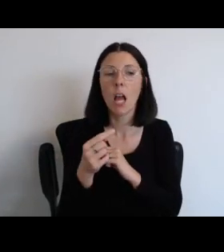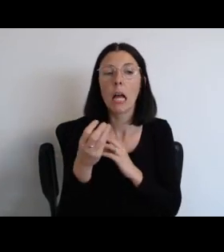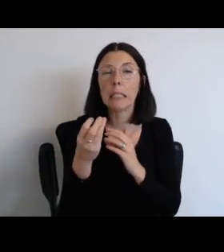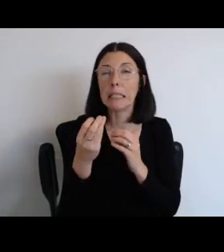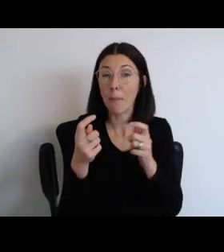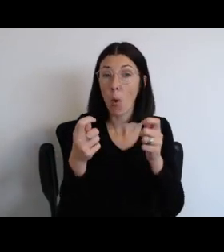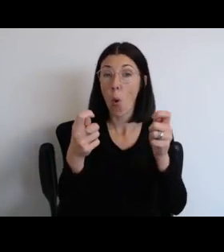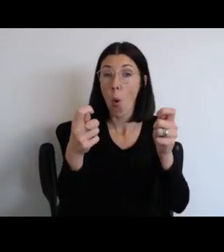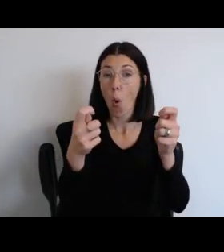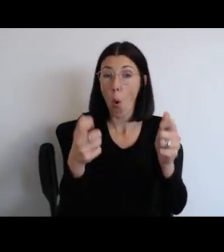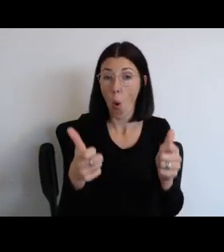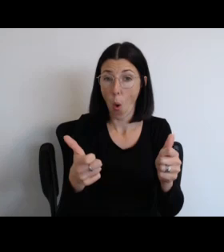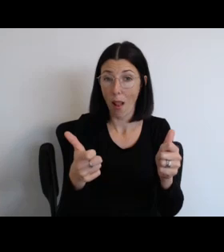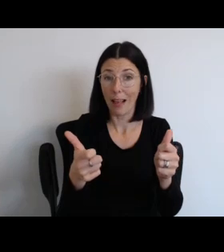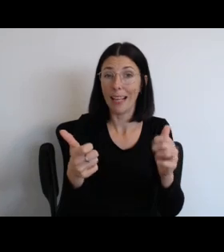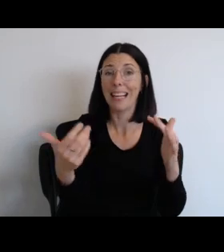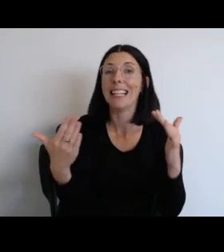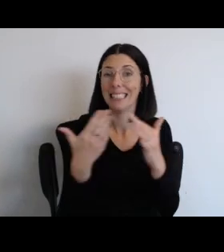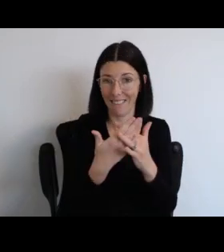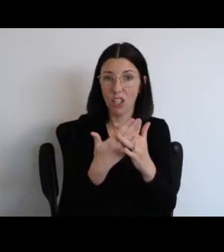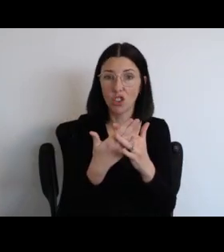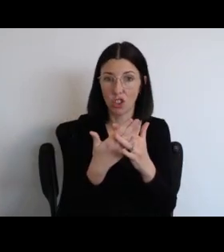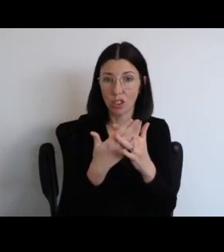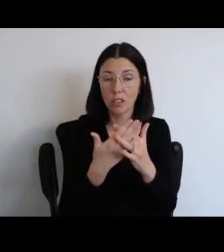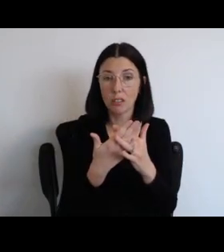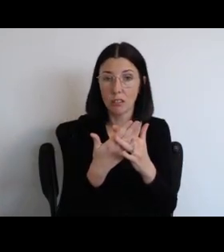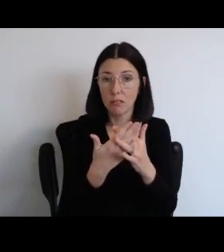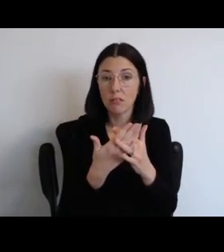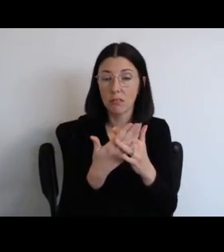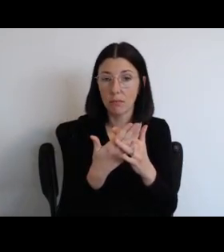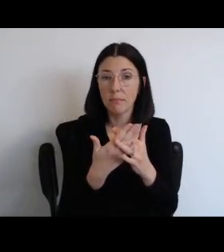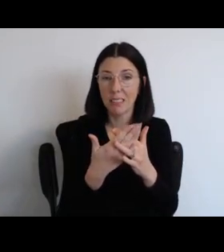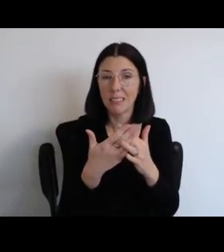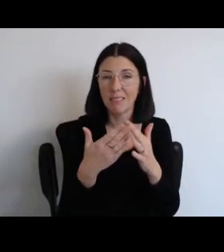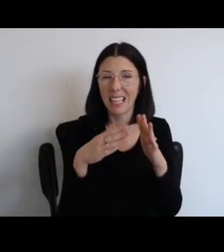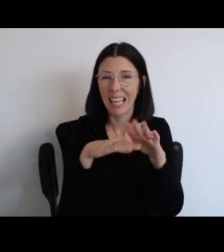that the legislation allows in this space as well which is something that wasn't um available with